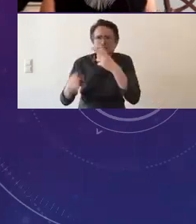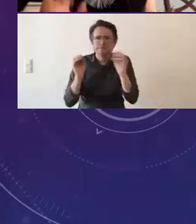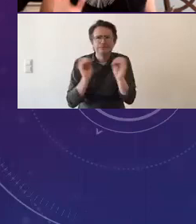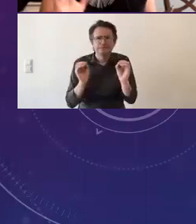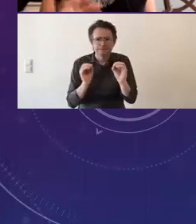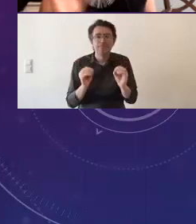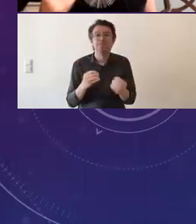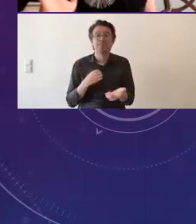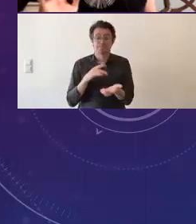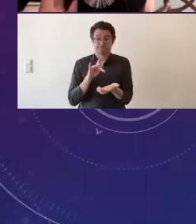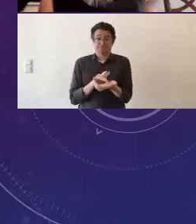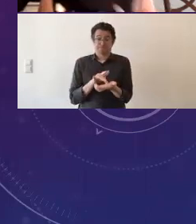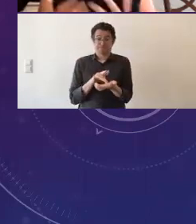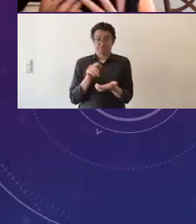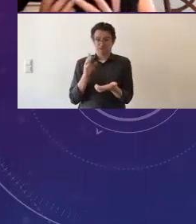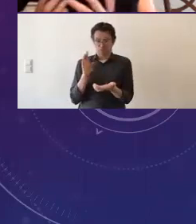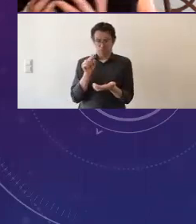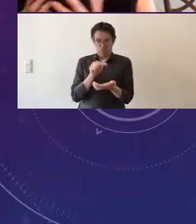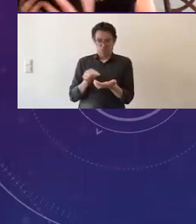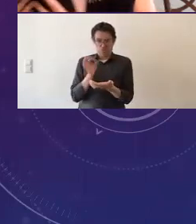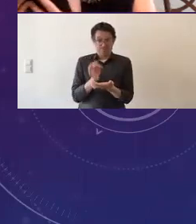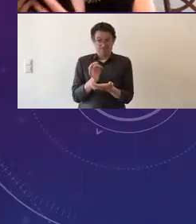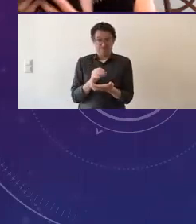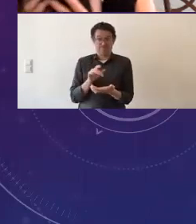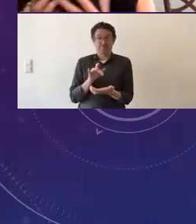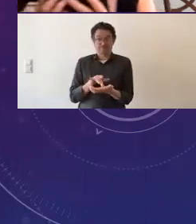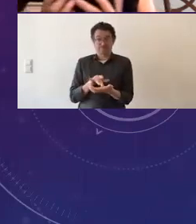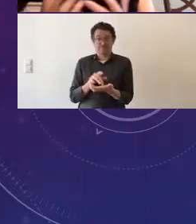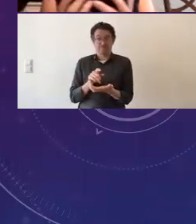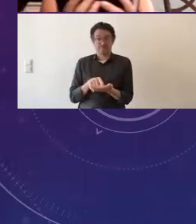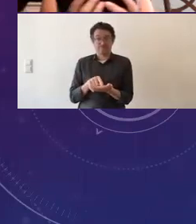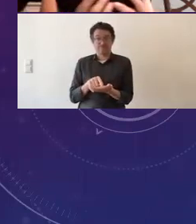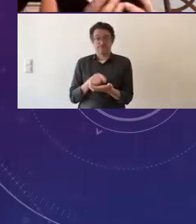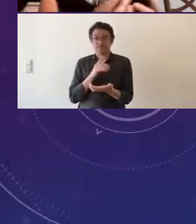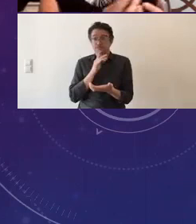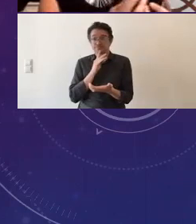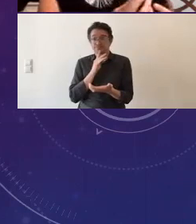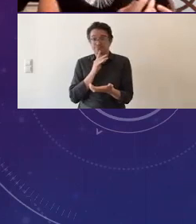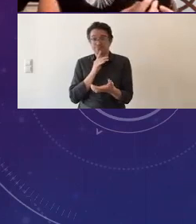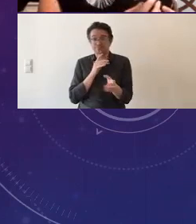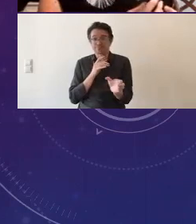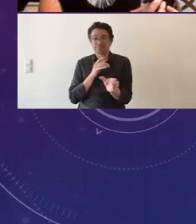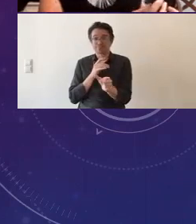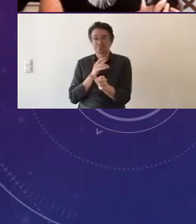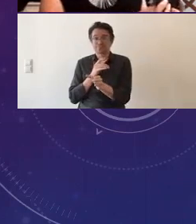my phone and I can go around skimming the room there is a volunteer who is